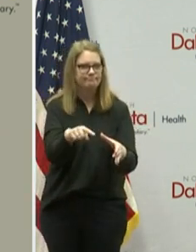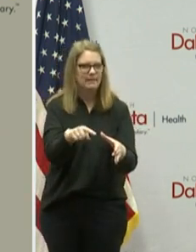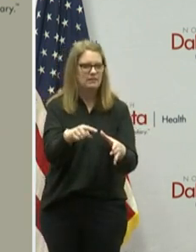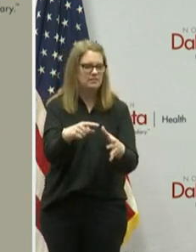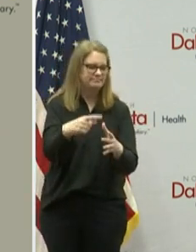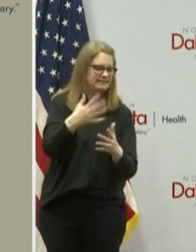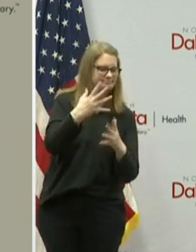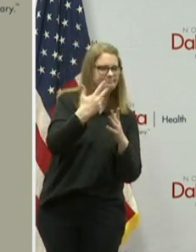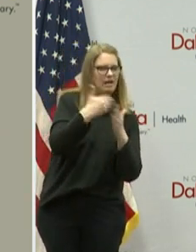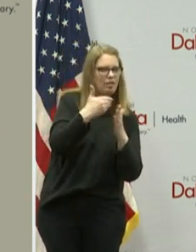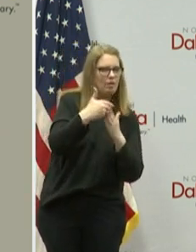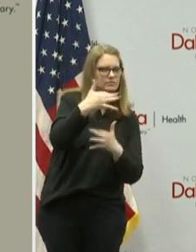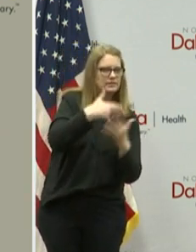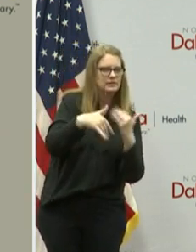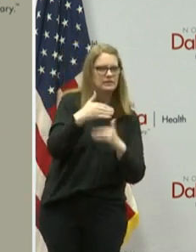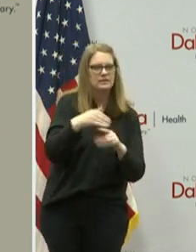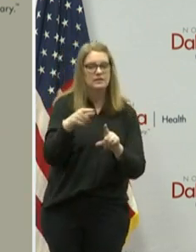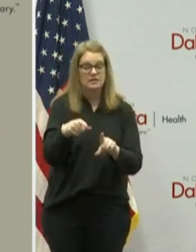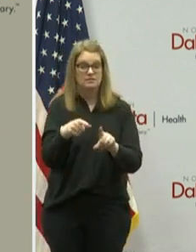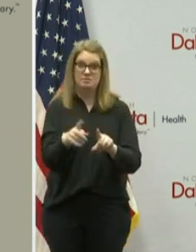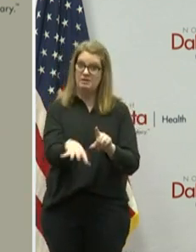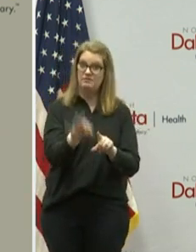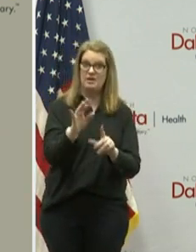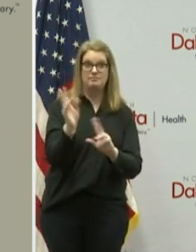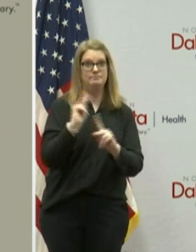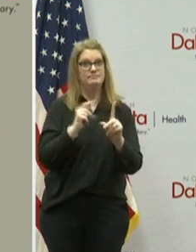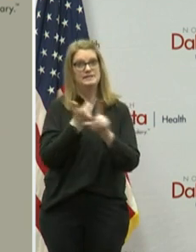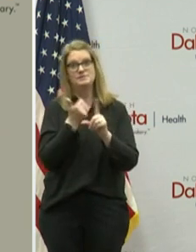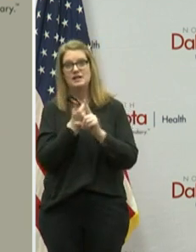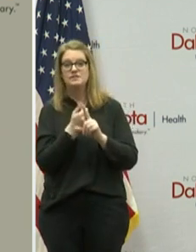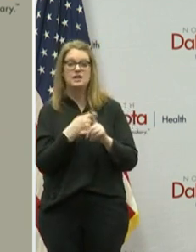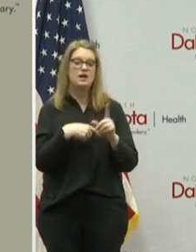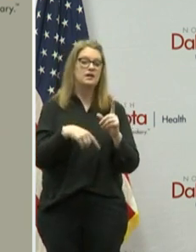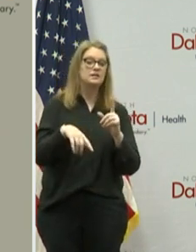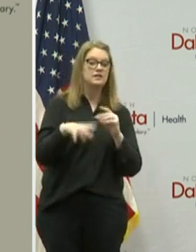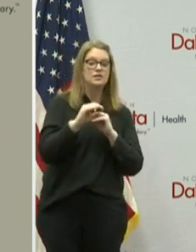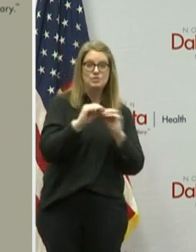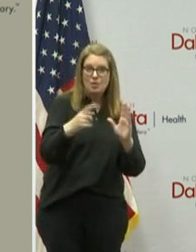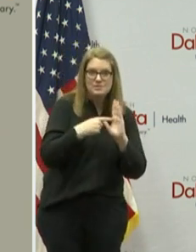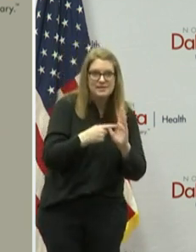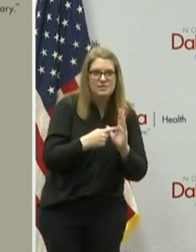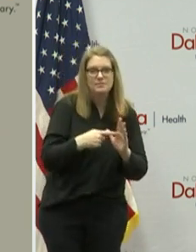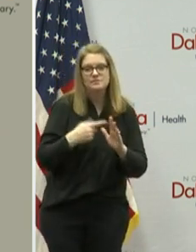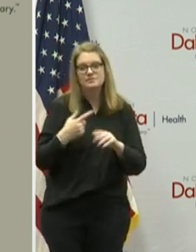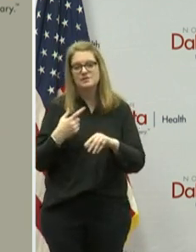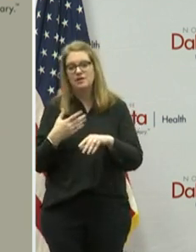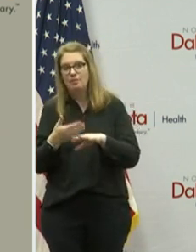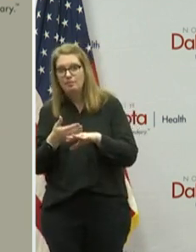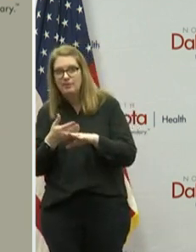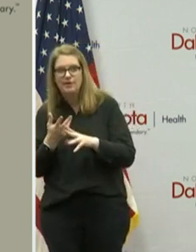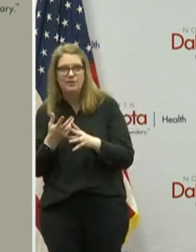AND WE GET TO THEM QUICKLY OR, AGAIN, WITH MORE TESTING, WE CAN